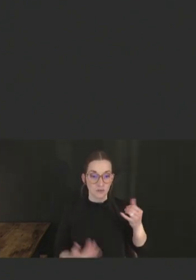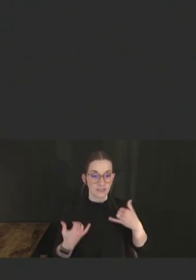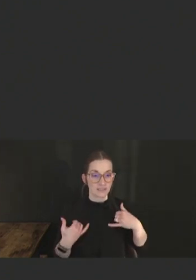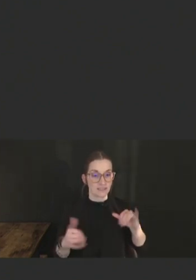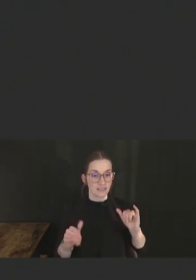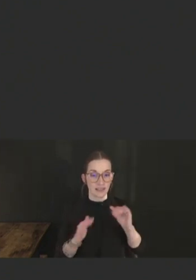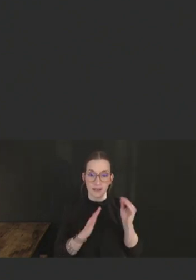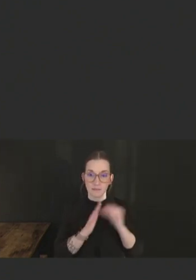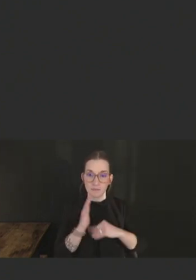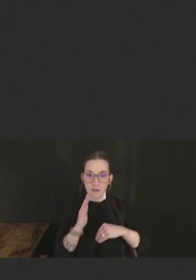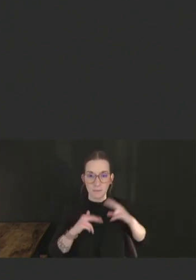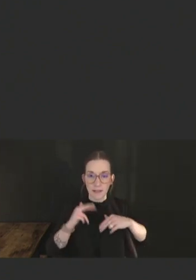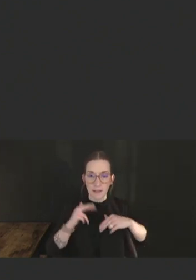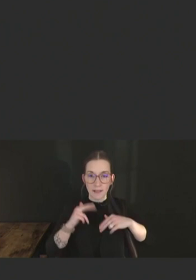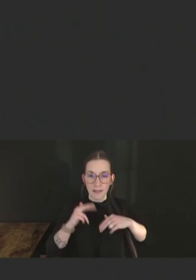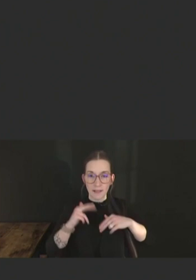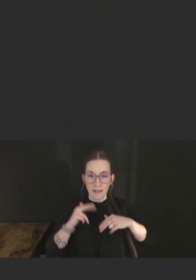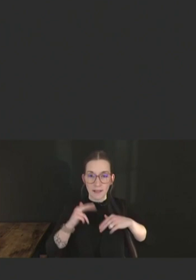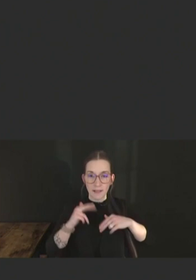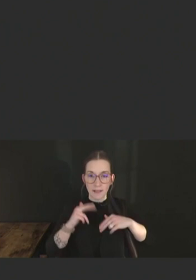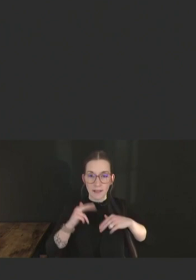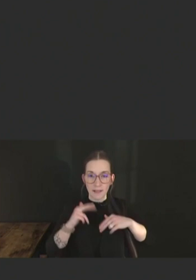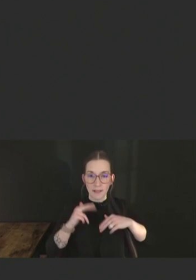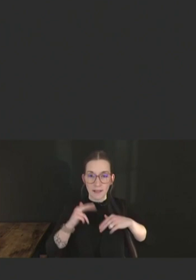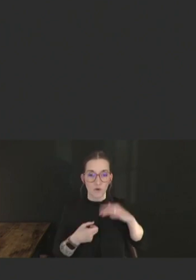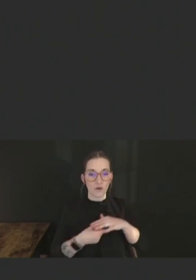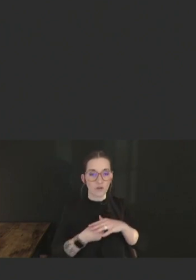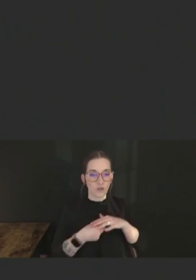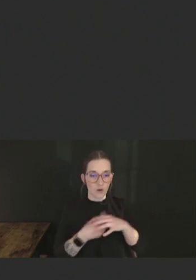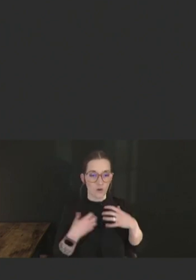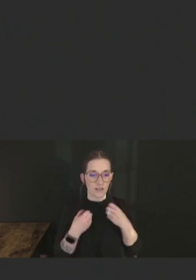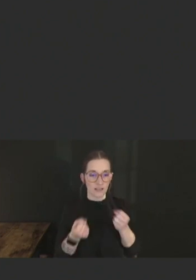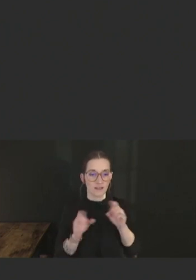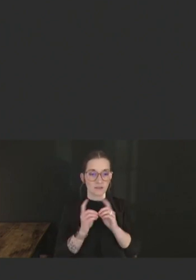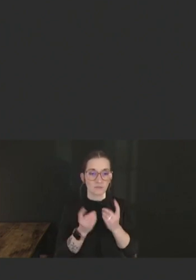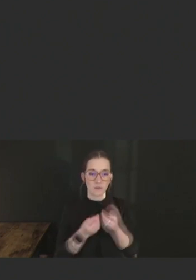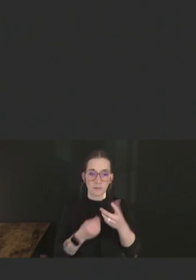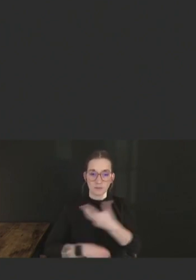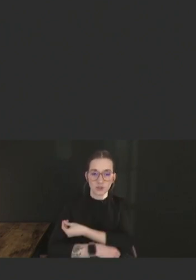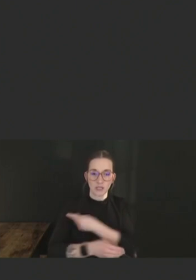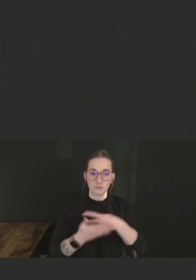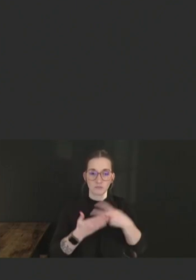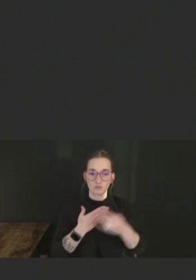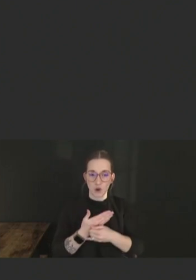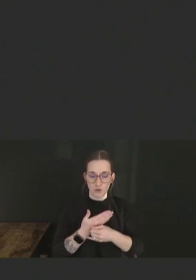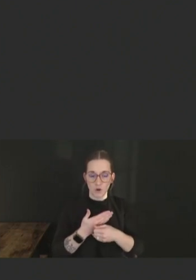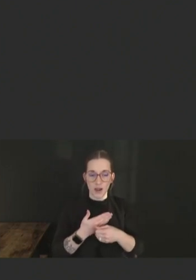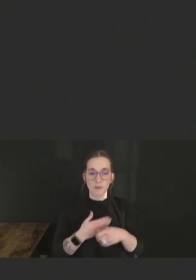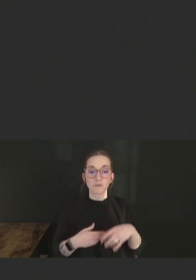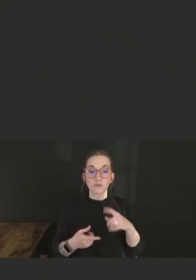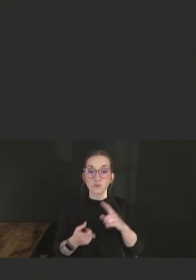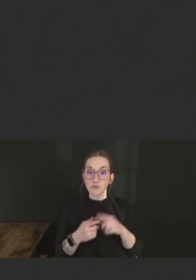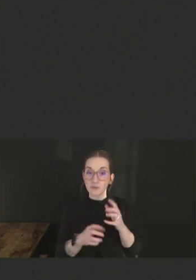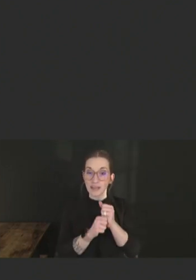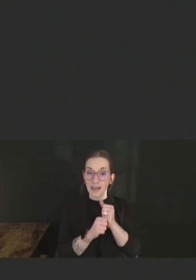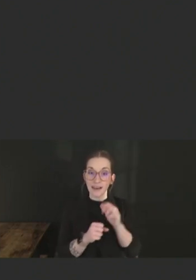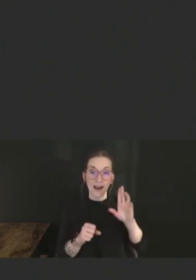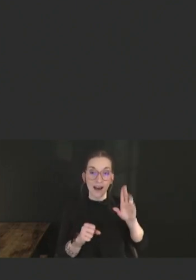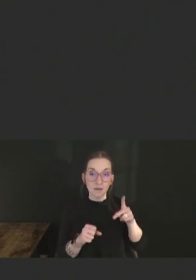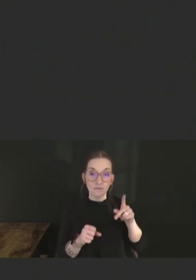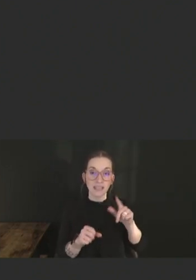of local health department immunization programs to get updated information on their current